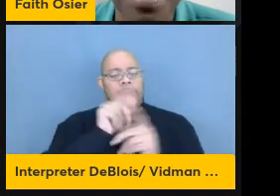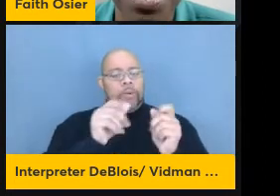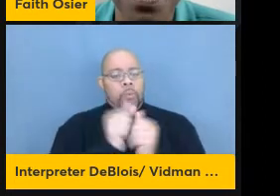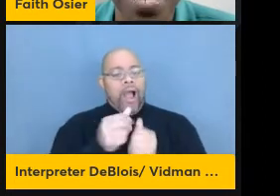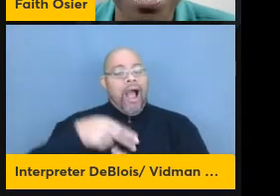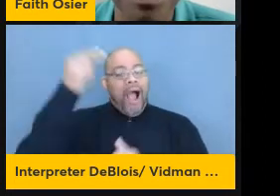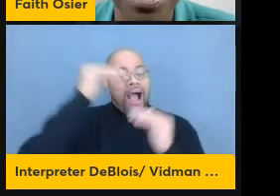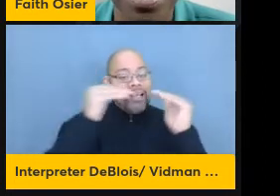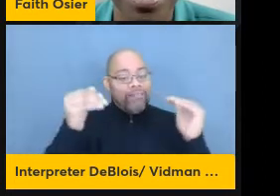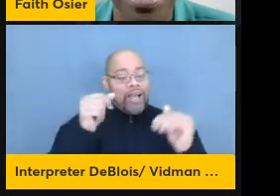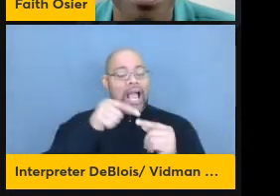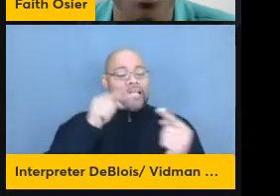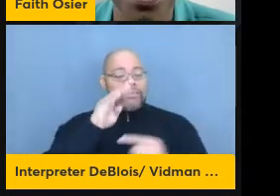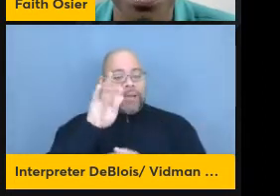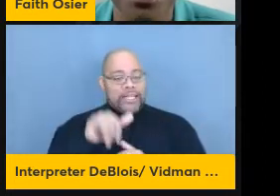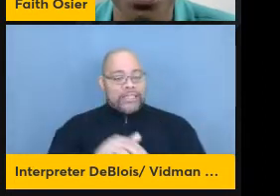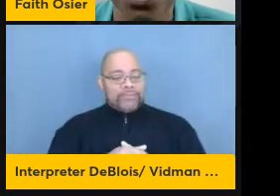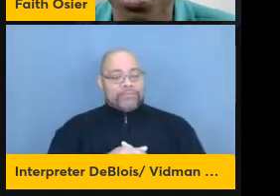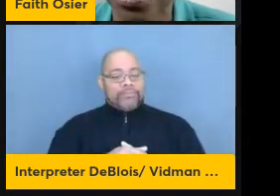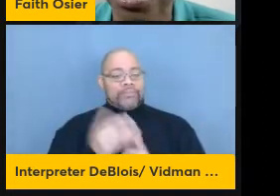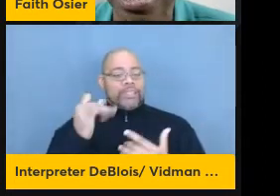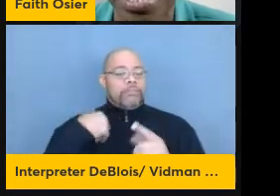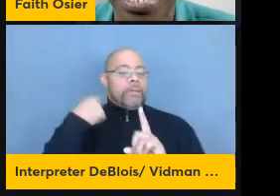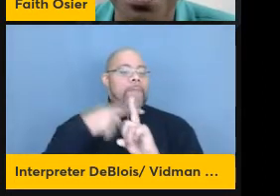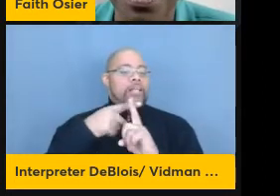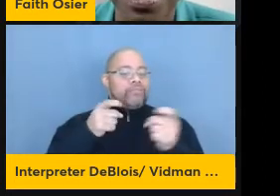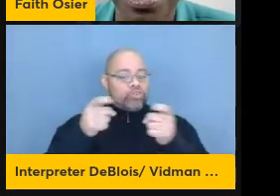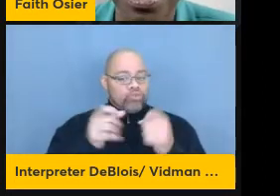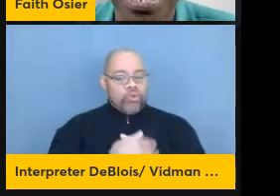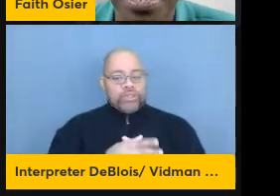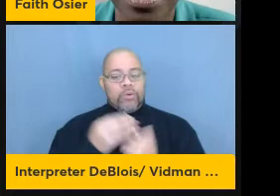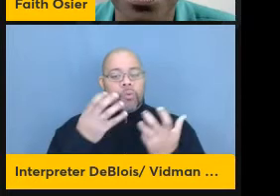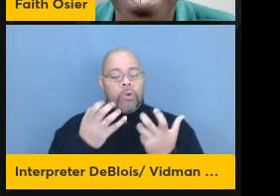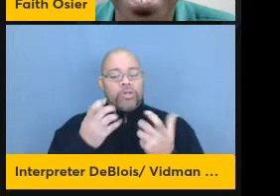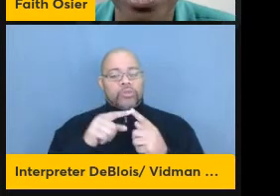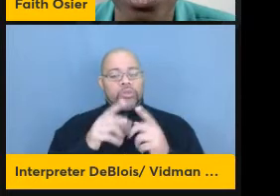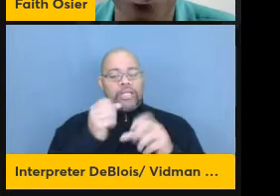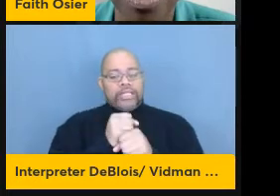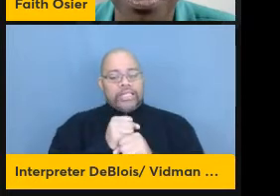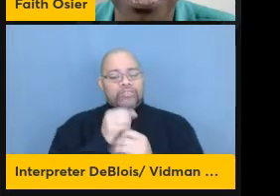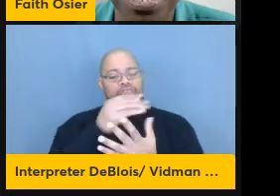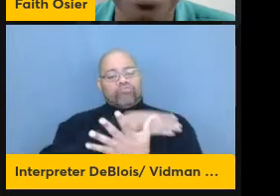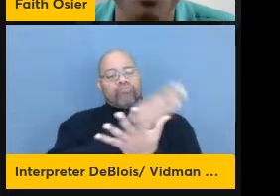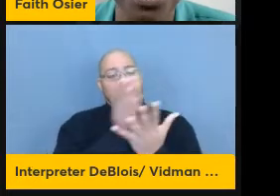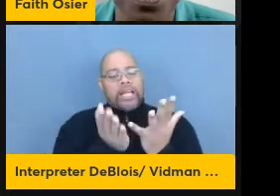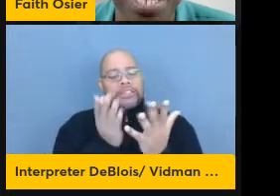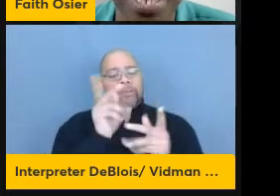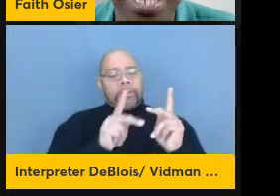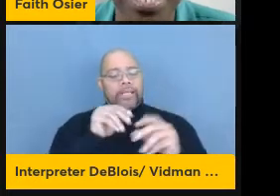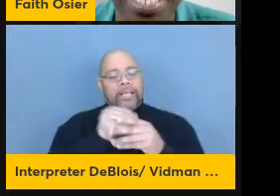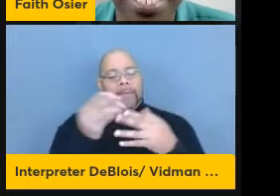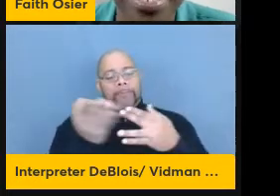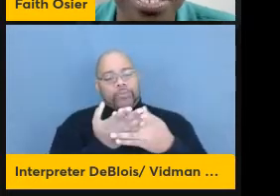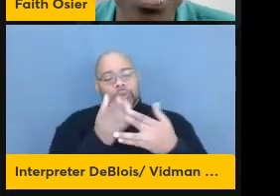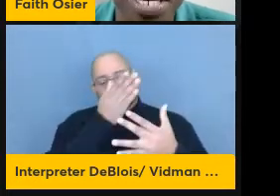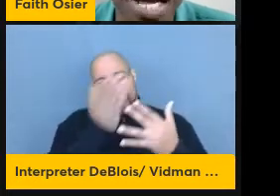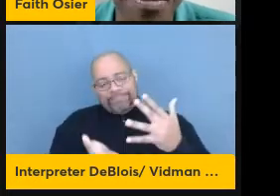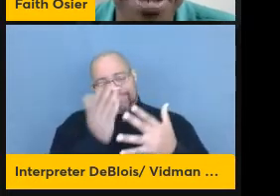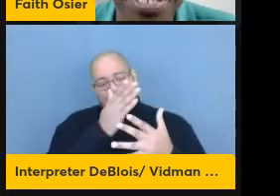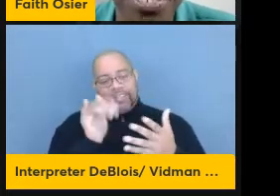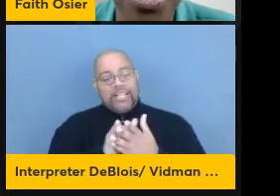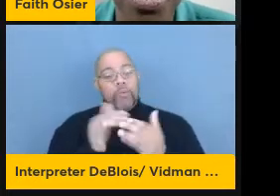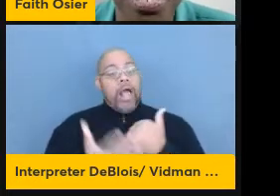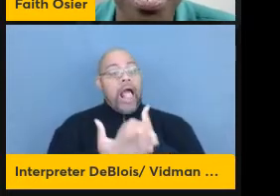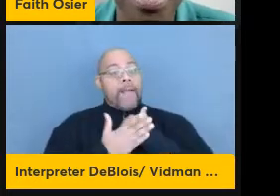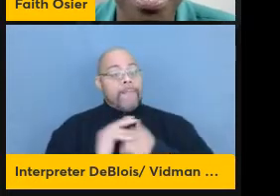levels of antibody like our positive controls, and we wanted to get the range of people in between. And this will help us to see